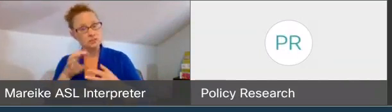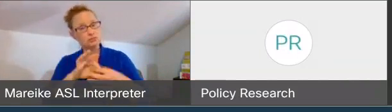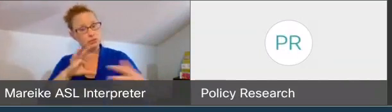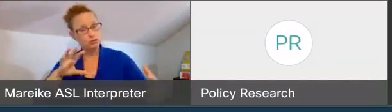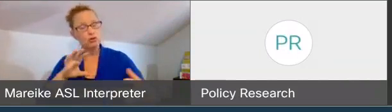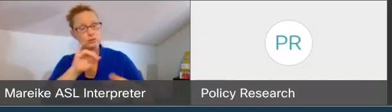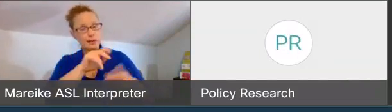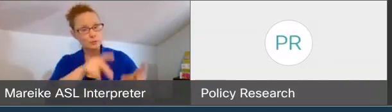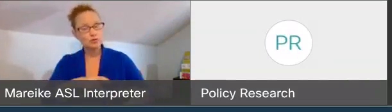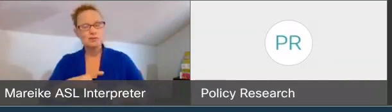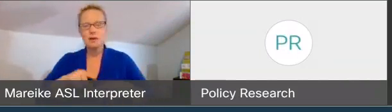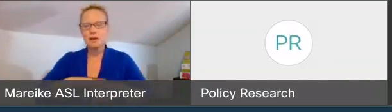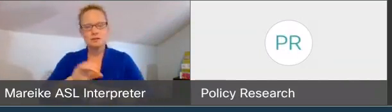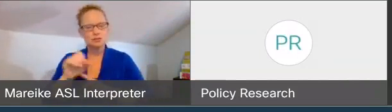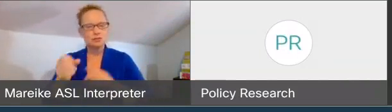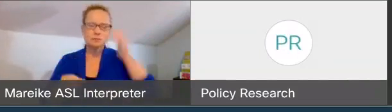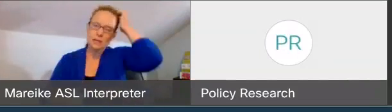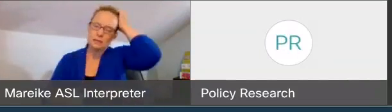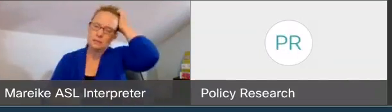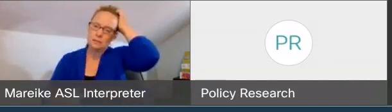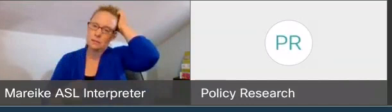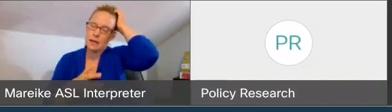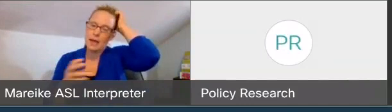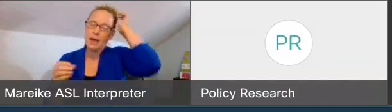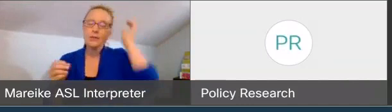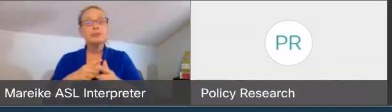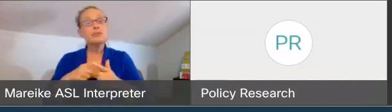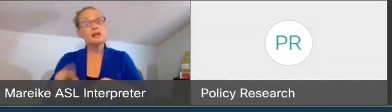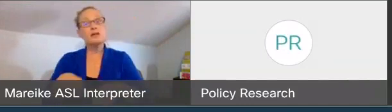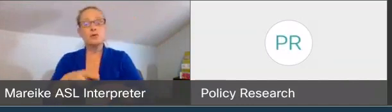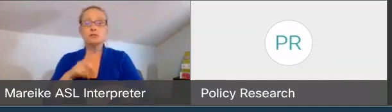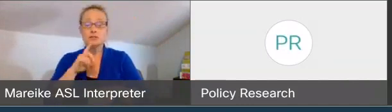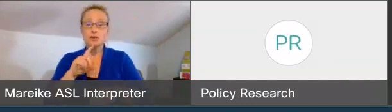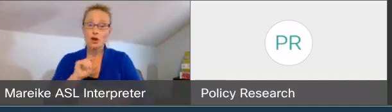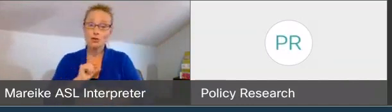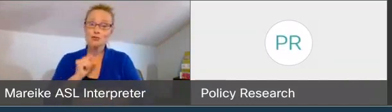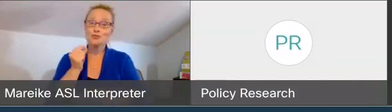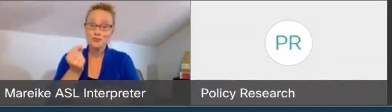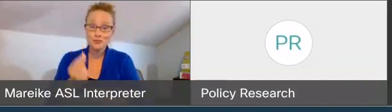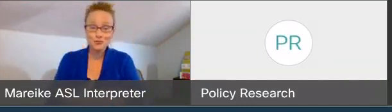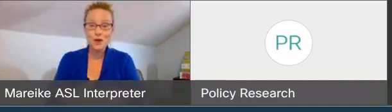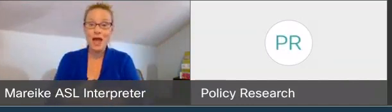depending on the circumstances. And then of course there are the graduations which we do see